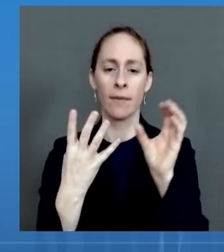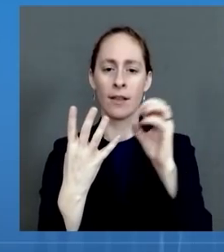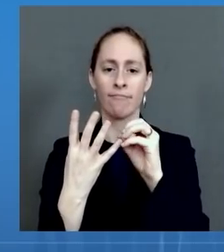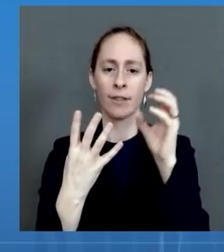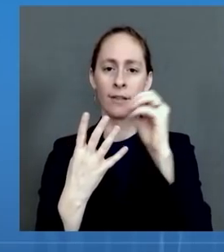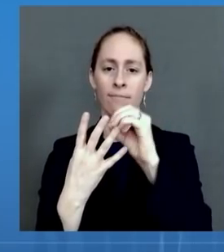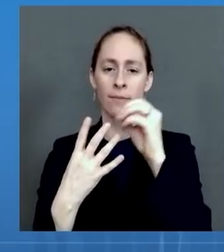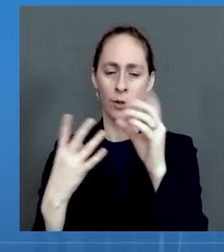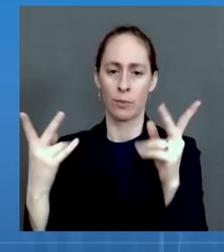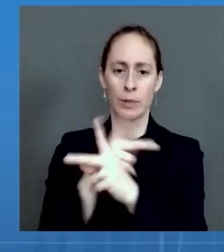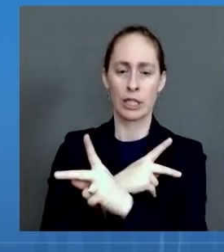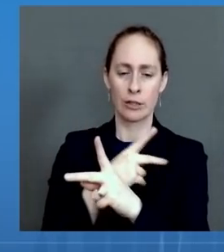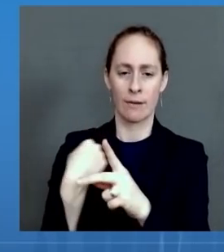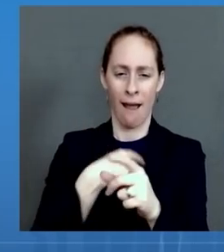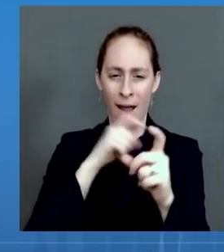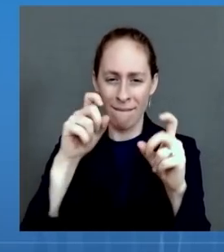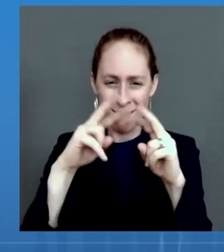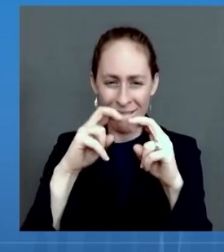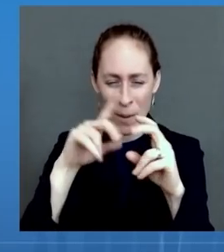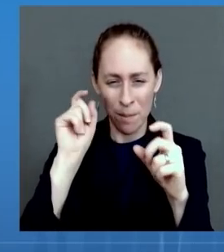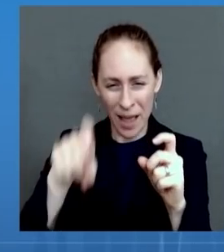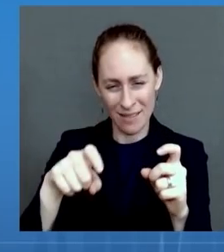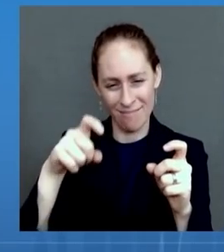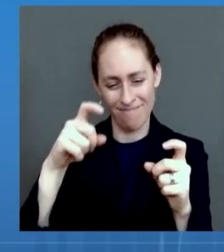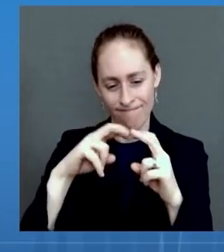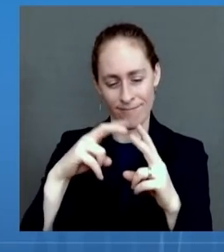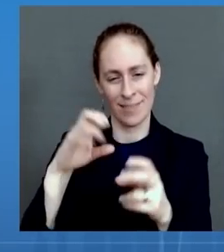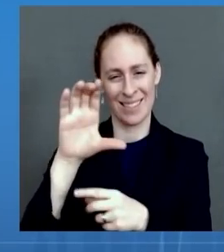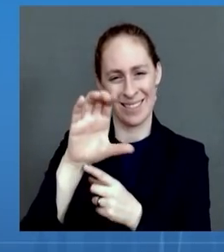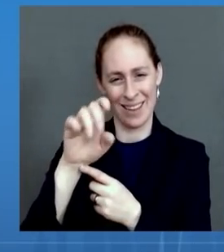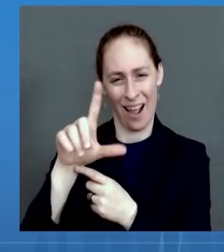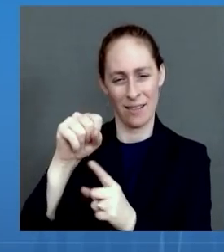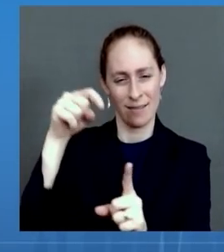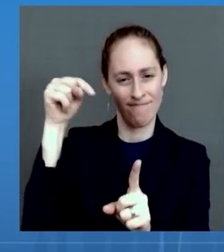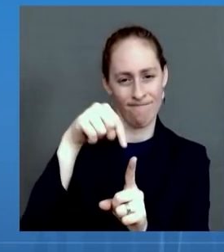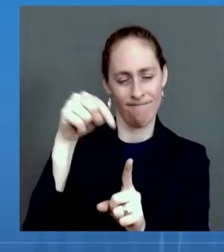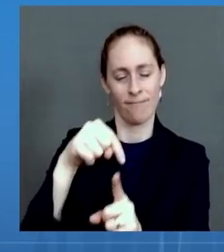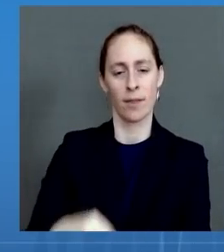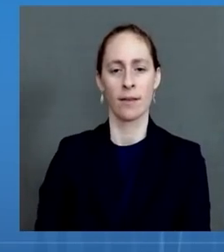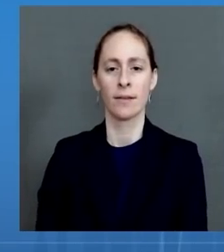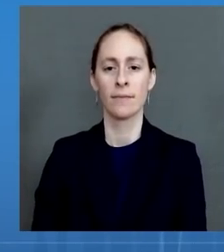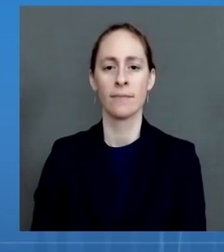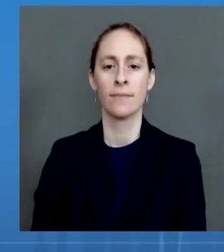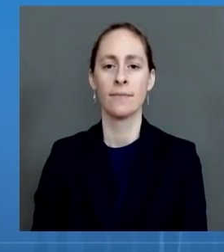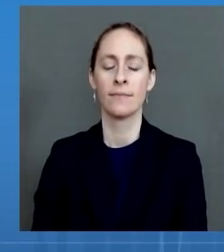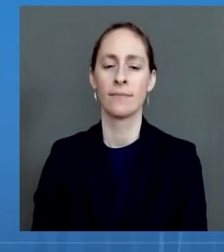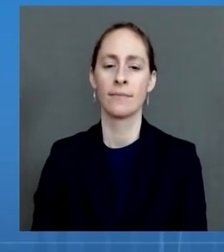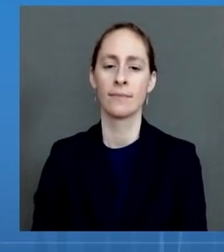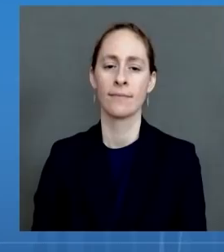Dr. Walensky: Yeah, with regard to test to stay, so this was a strategy that looked at unvaccinated children because vaccines were not available.